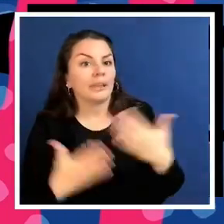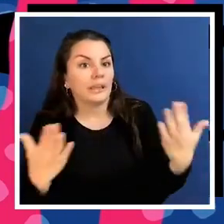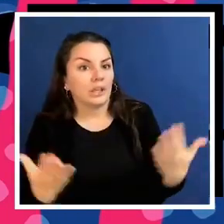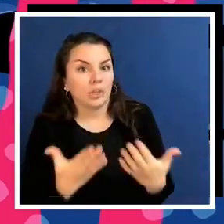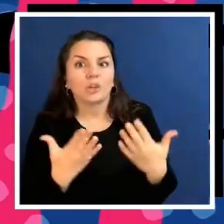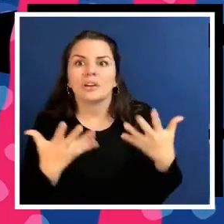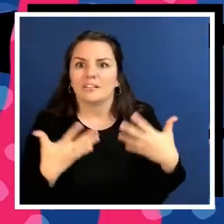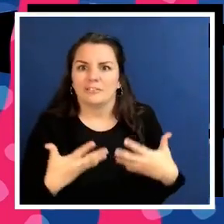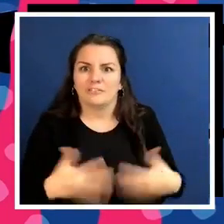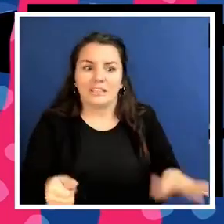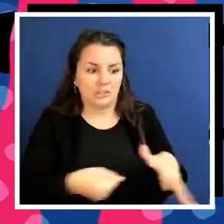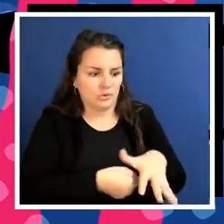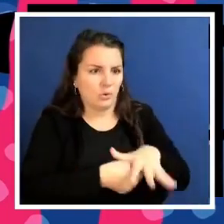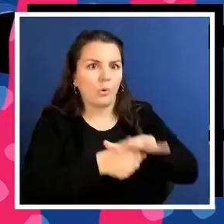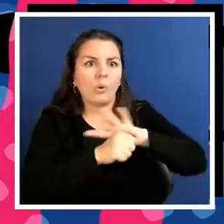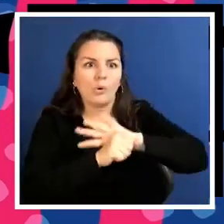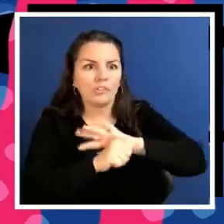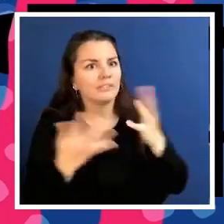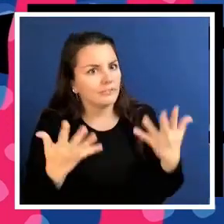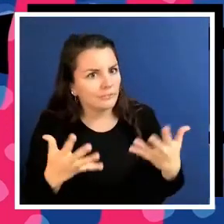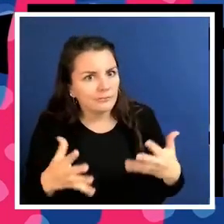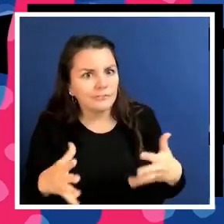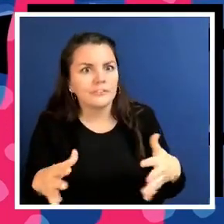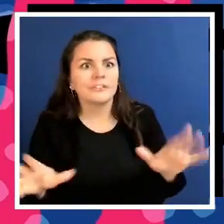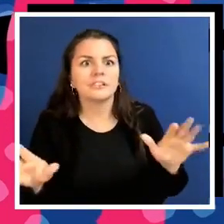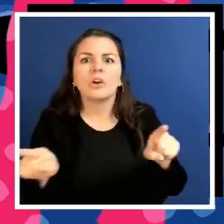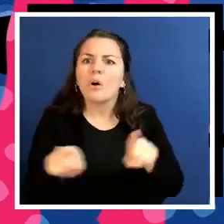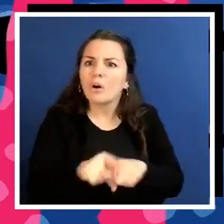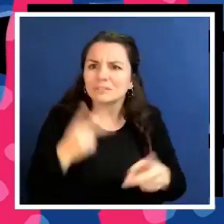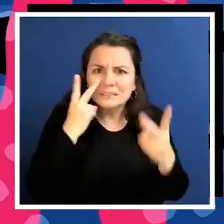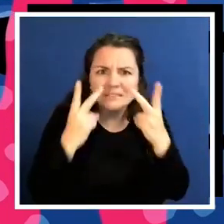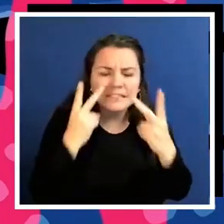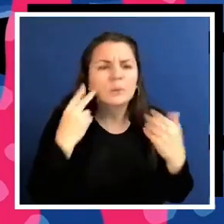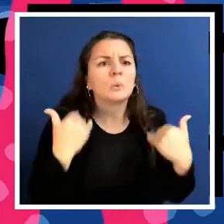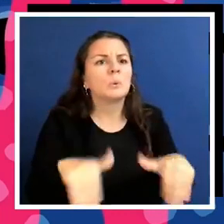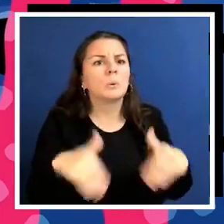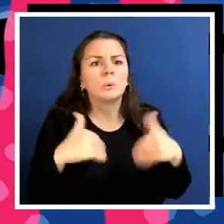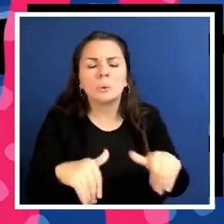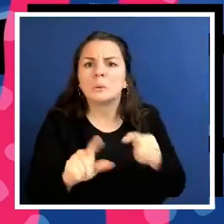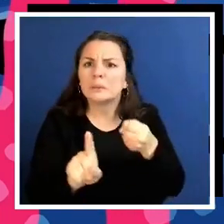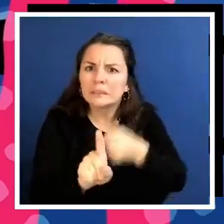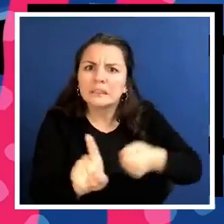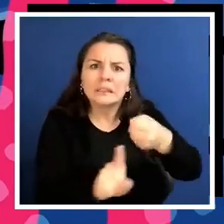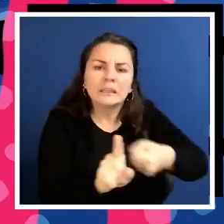THAT IS WHY I THINK THIS CONVERSATION IS SO IMPORTANT.